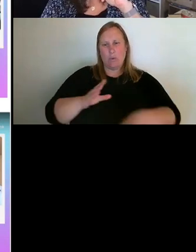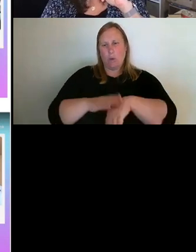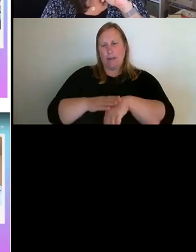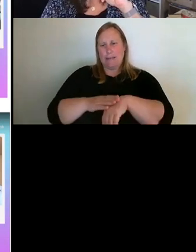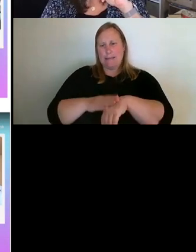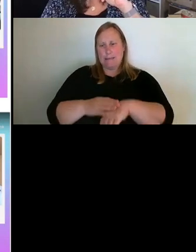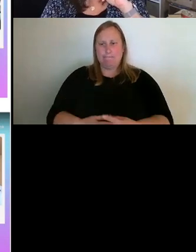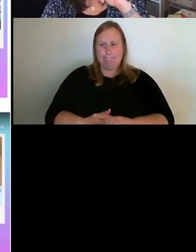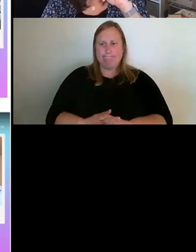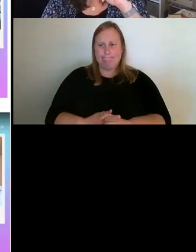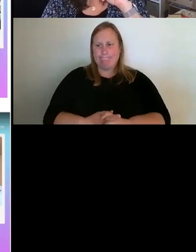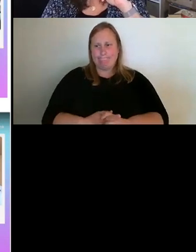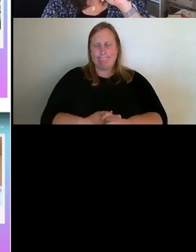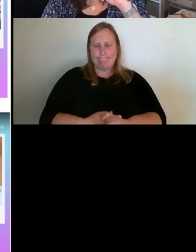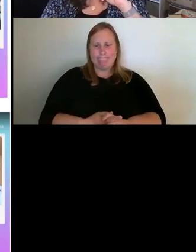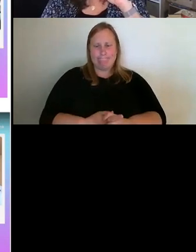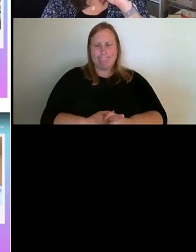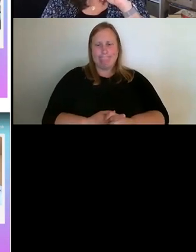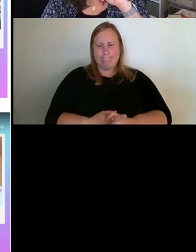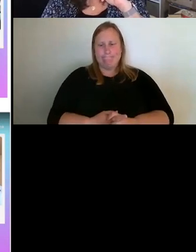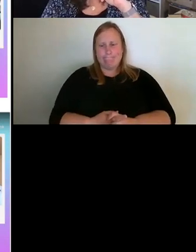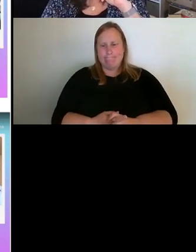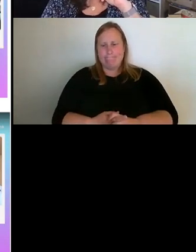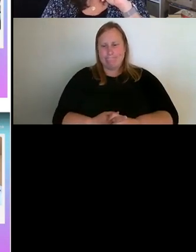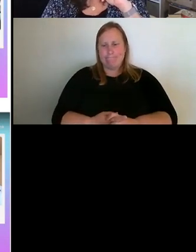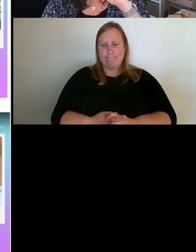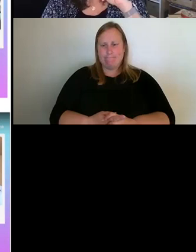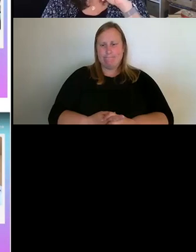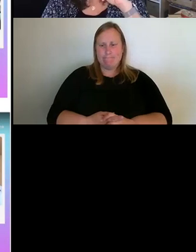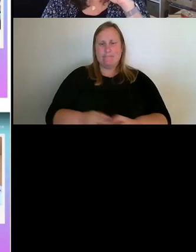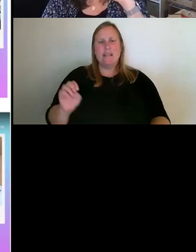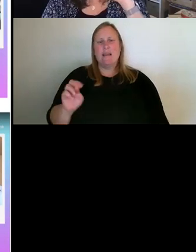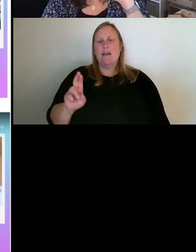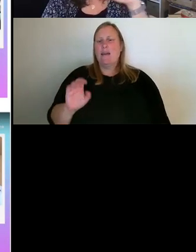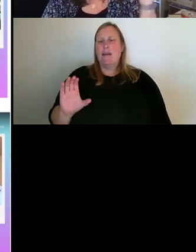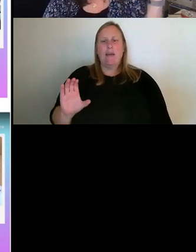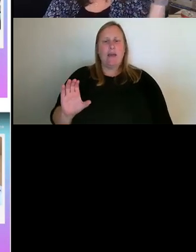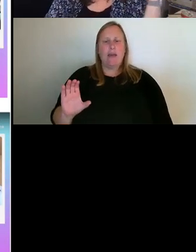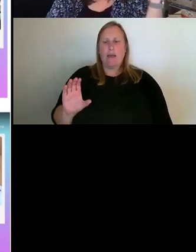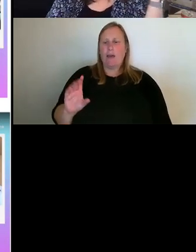Eric did an excellent job of letting people know in